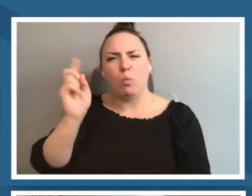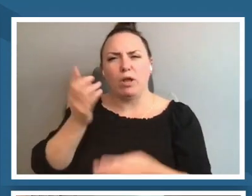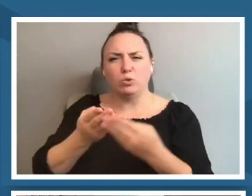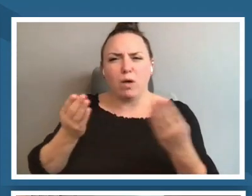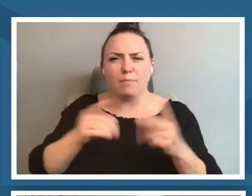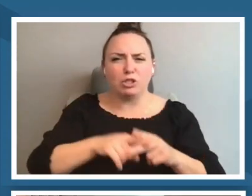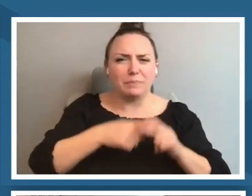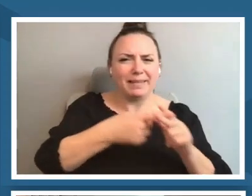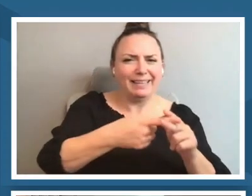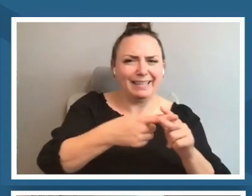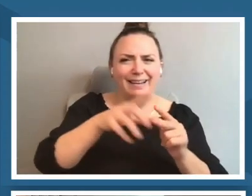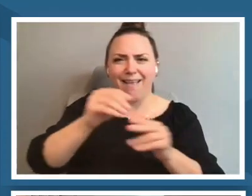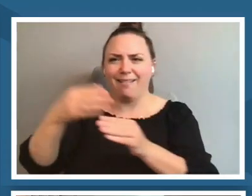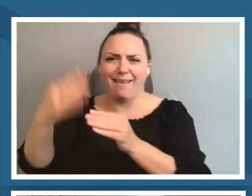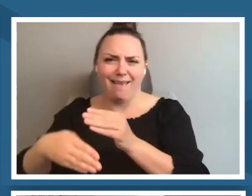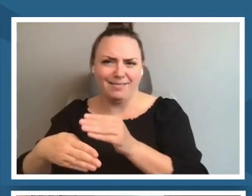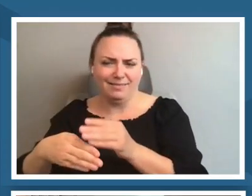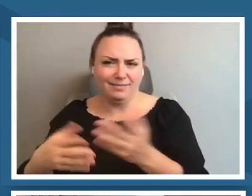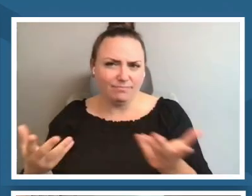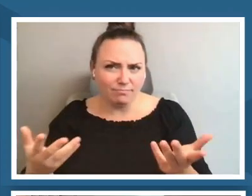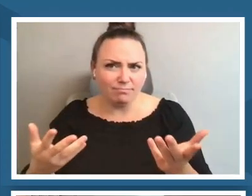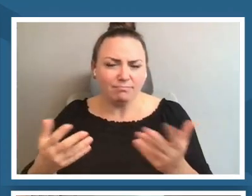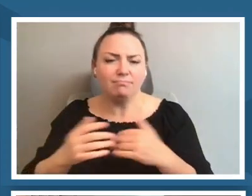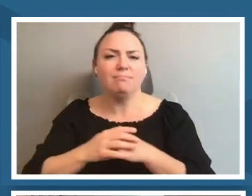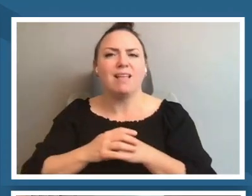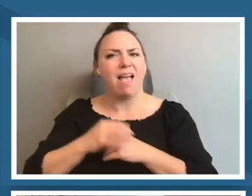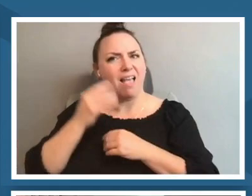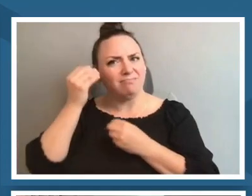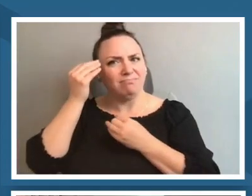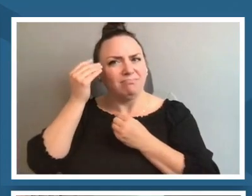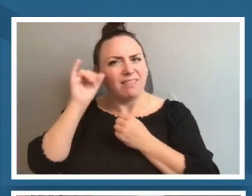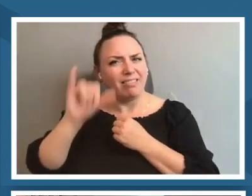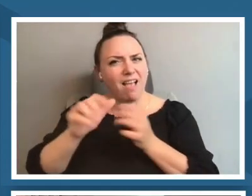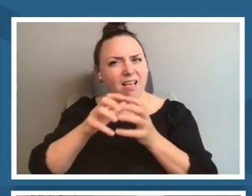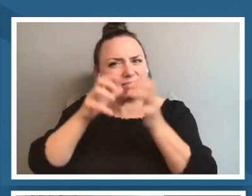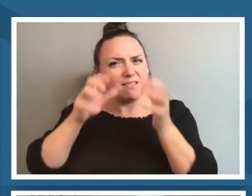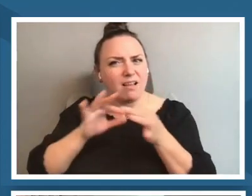um and i think about that a lot in terms